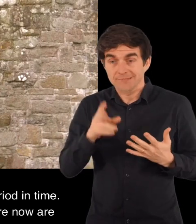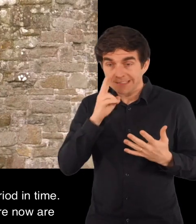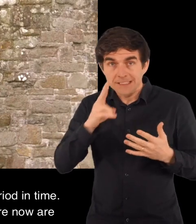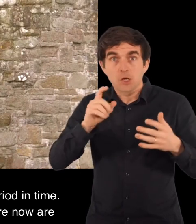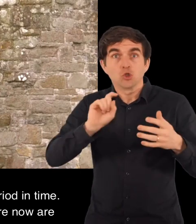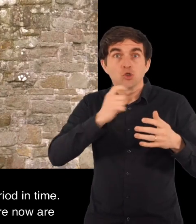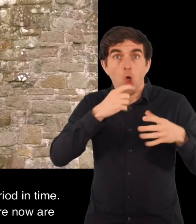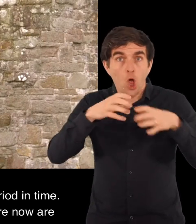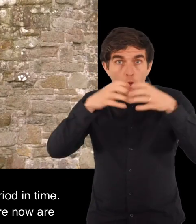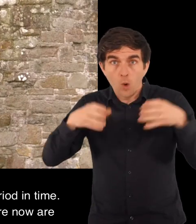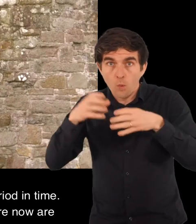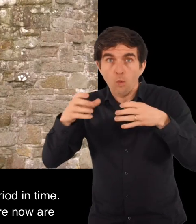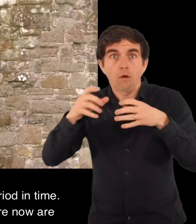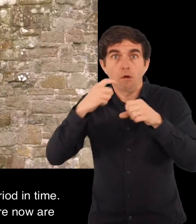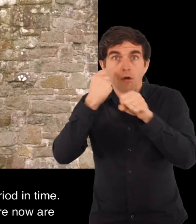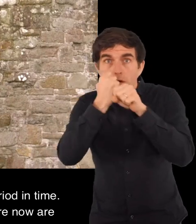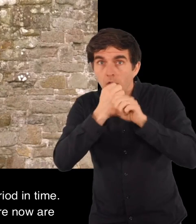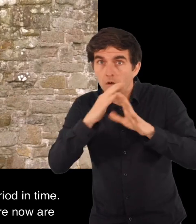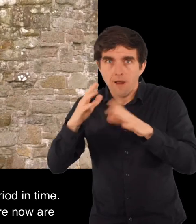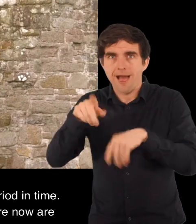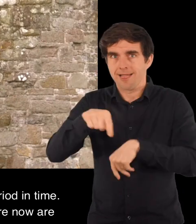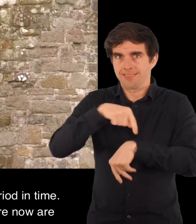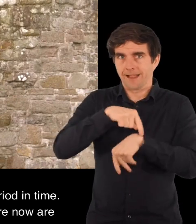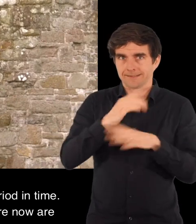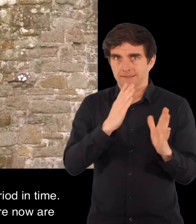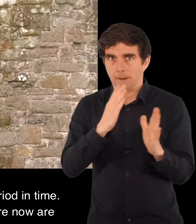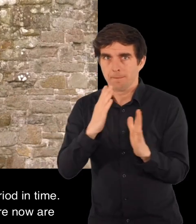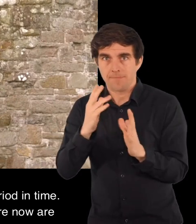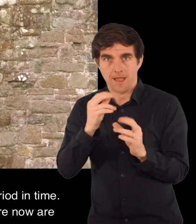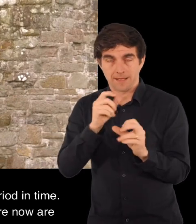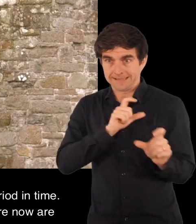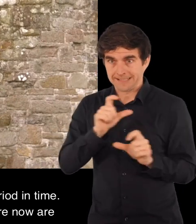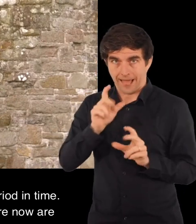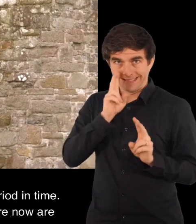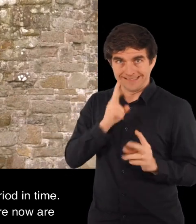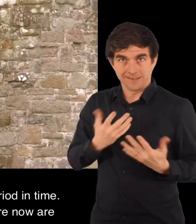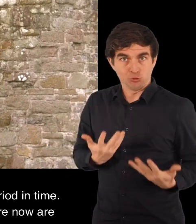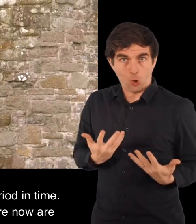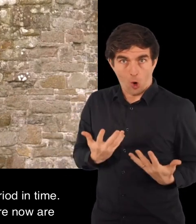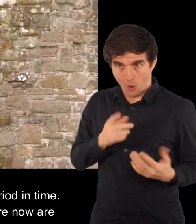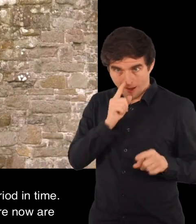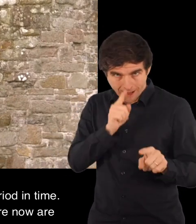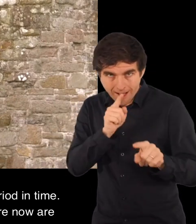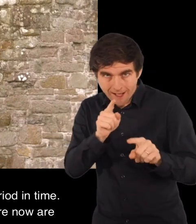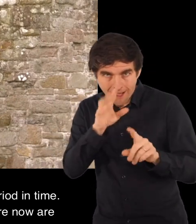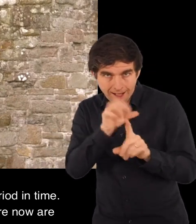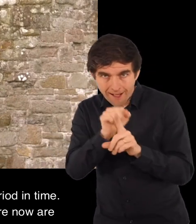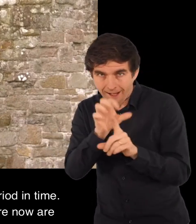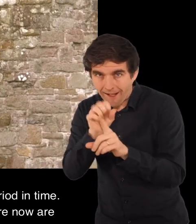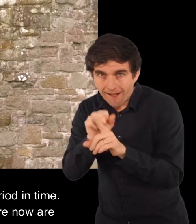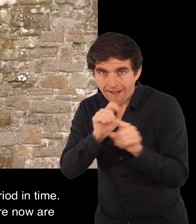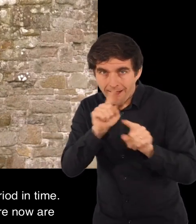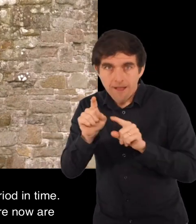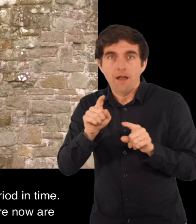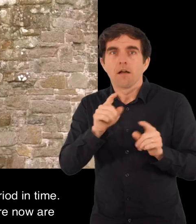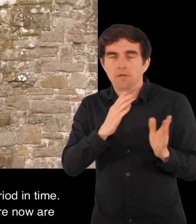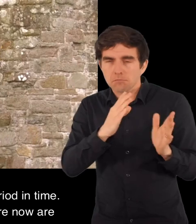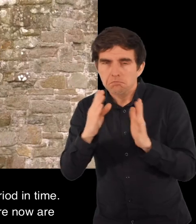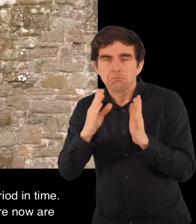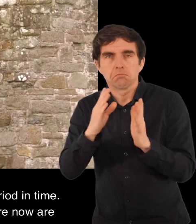So those stones are from that period in time. The ones that are still visible here now are